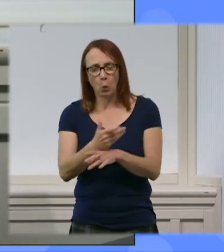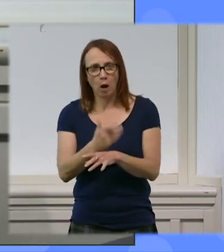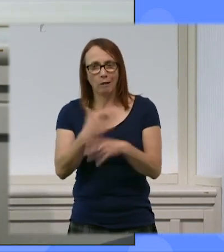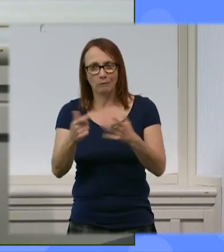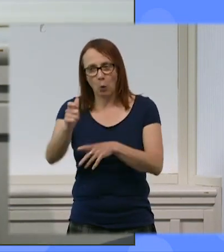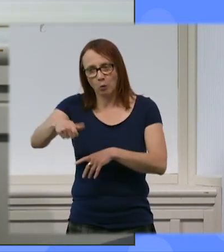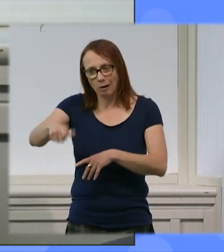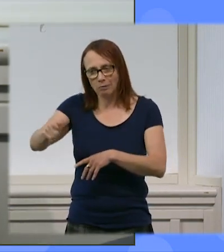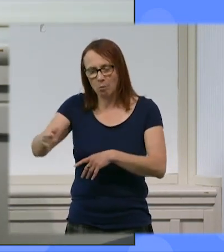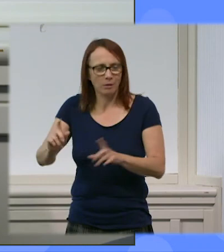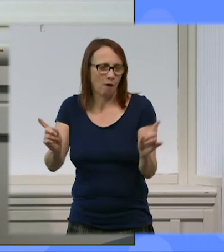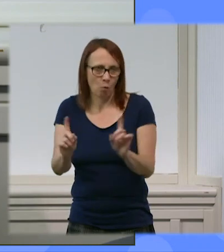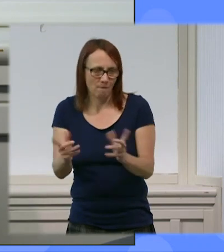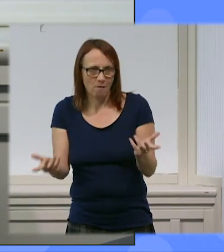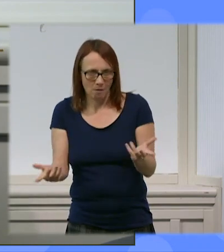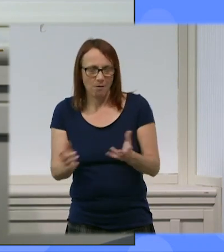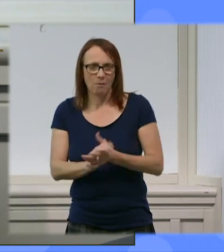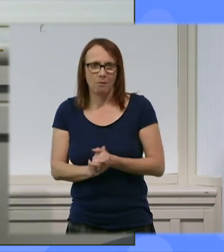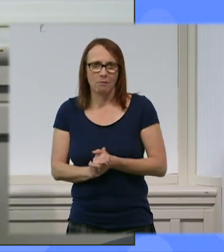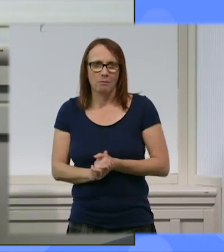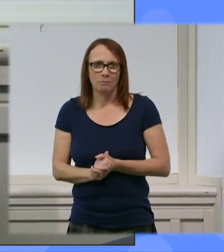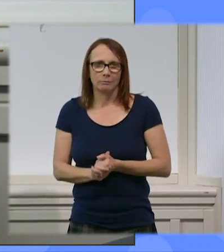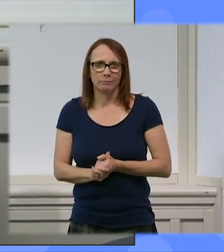producers there all sorts of different iterations of the cooperative model but